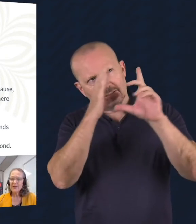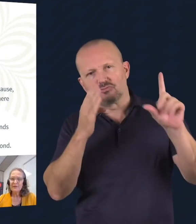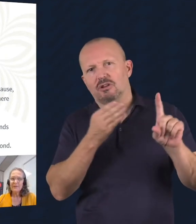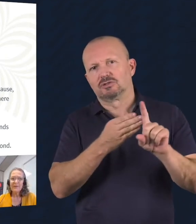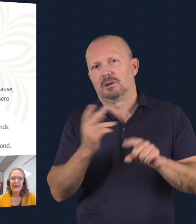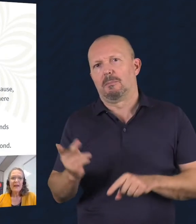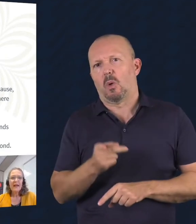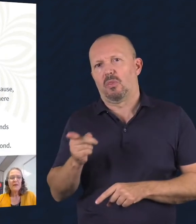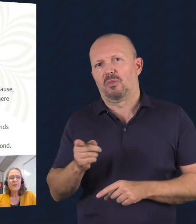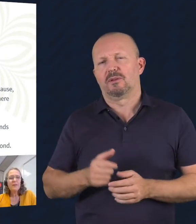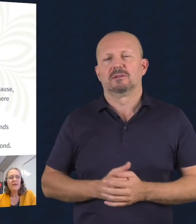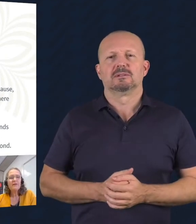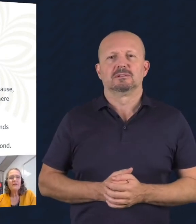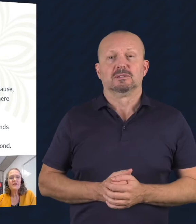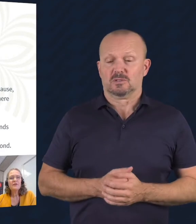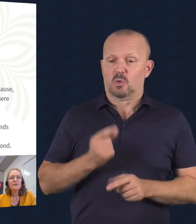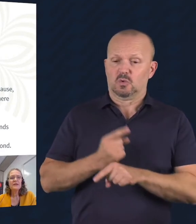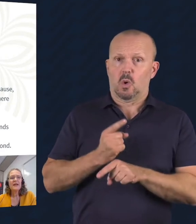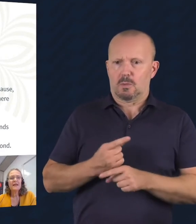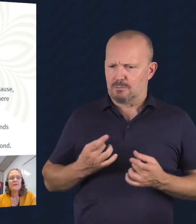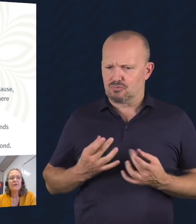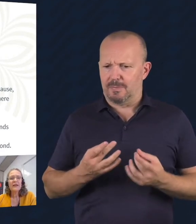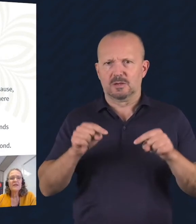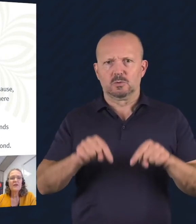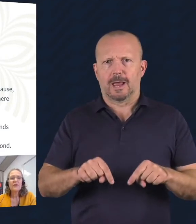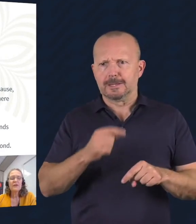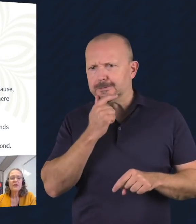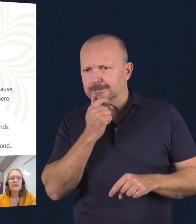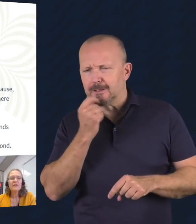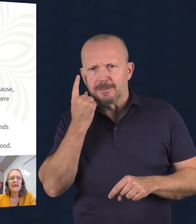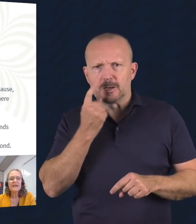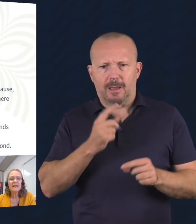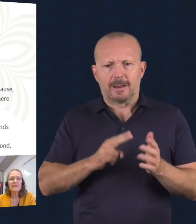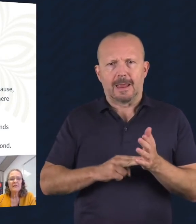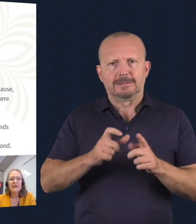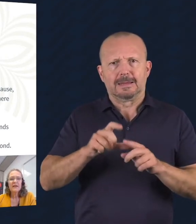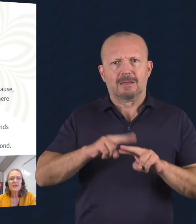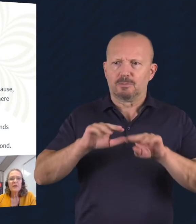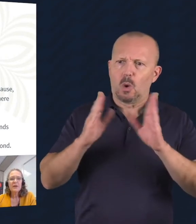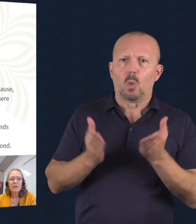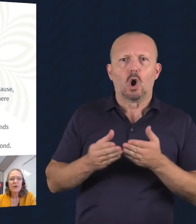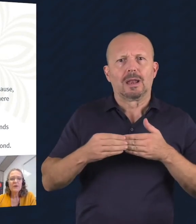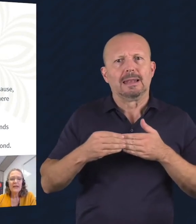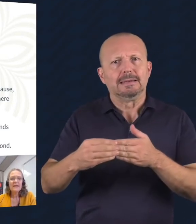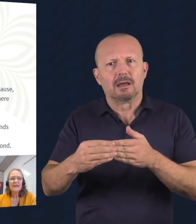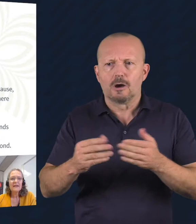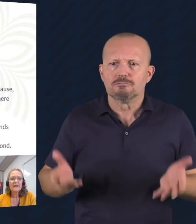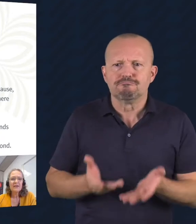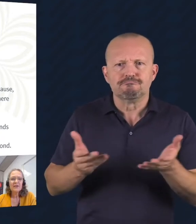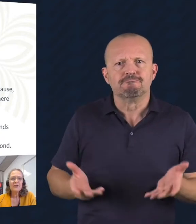And in preparing for this talk today and reflecting on the vision of NDF to be a world-leading digital,